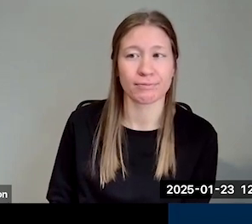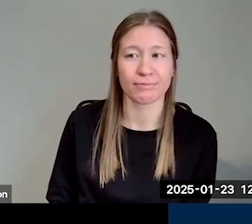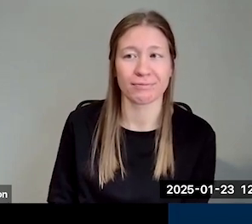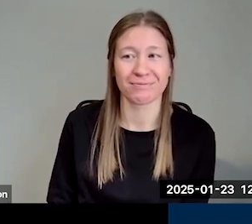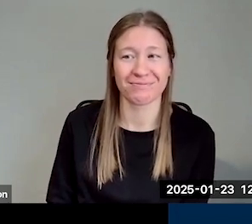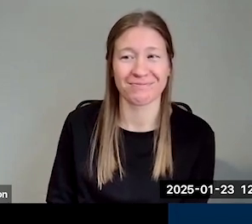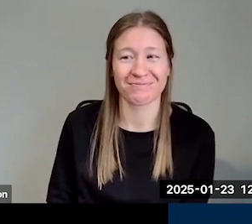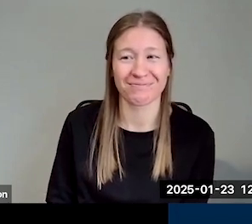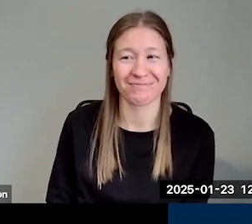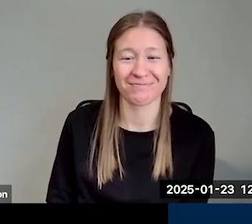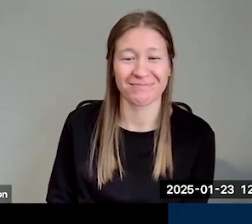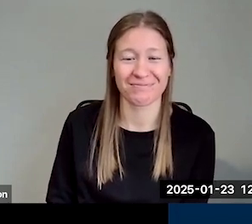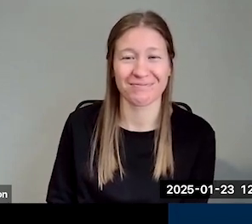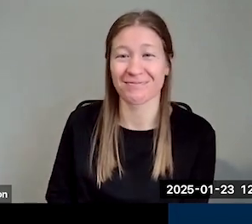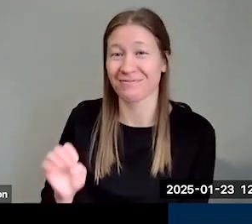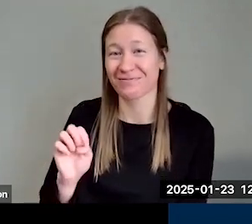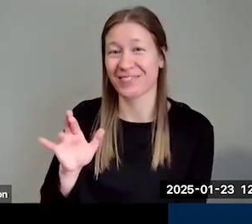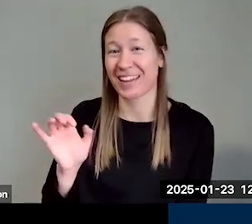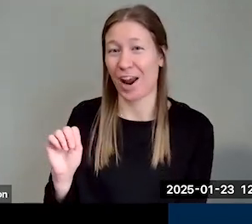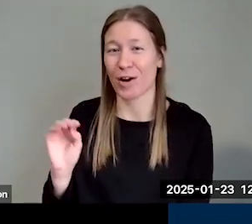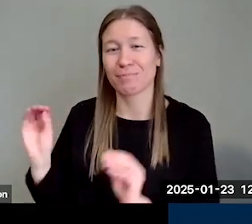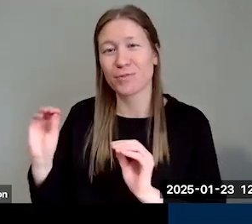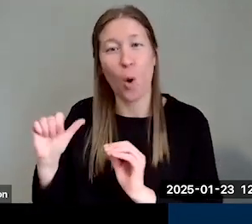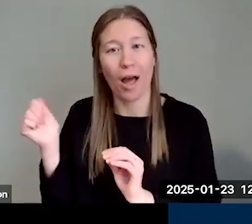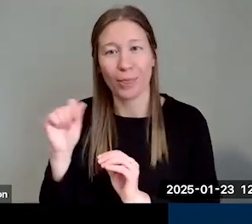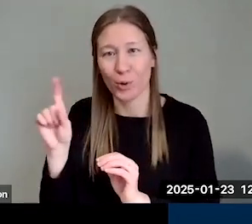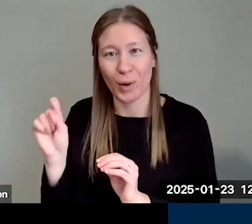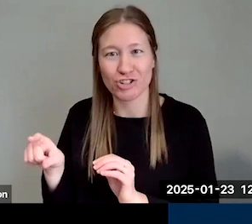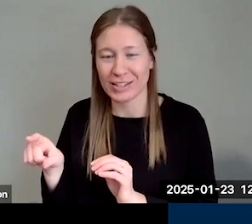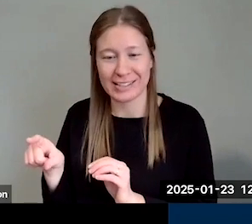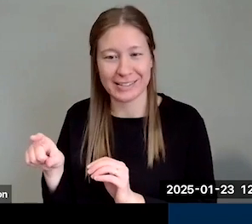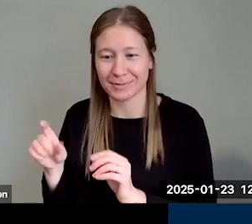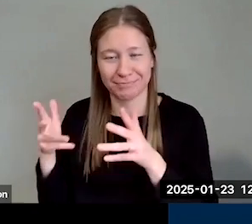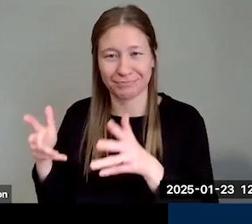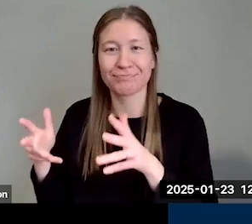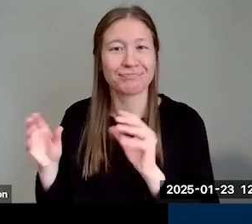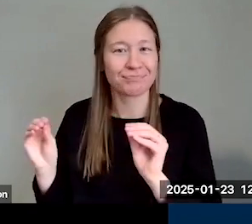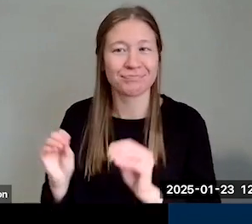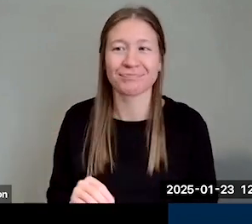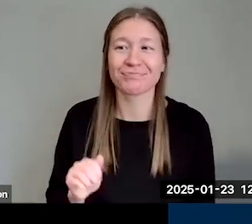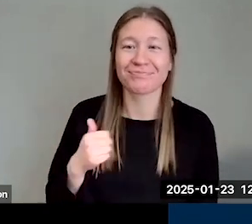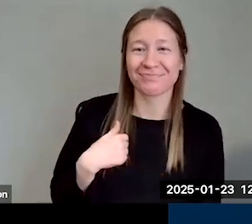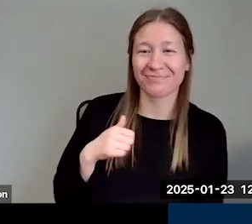[Erin] And this is Erin again. There are currently no other questions open for us. This is Allison speaking.